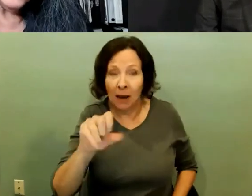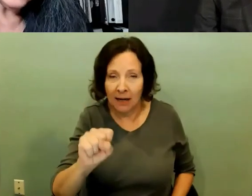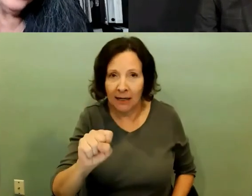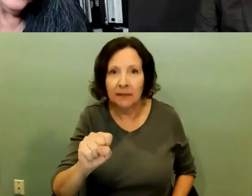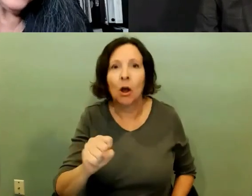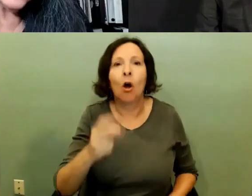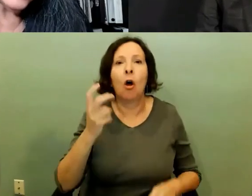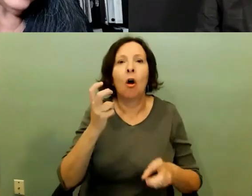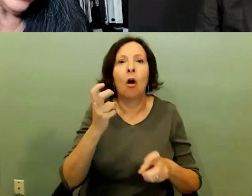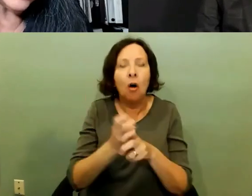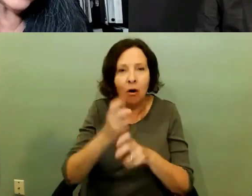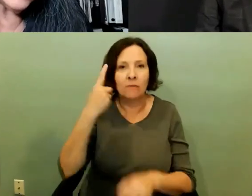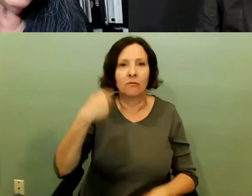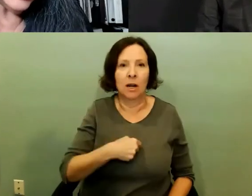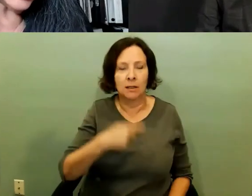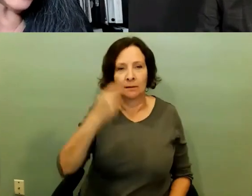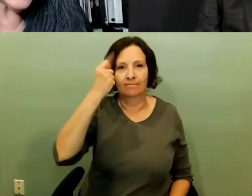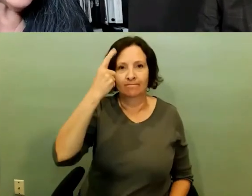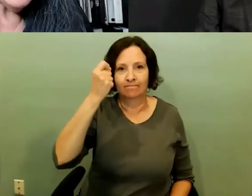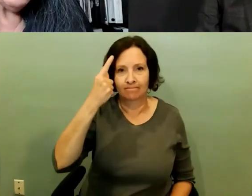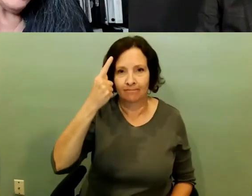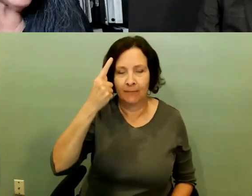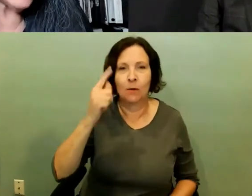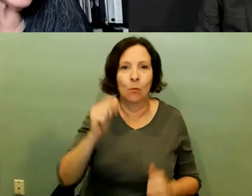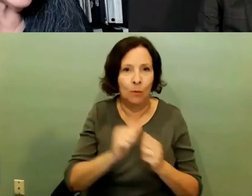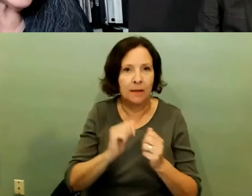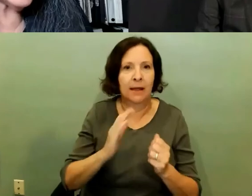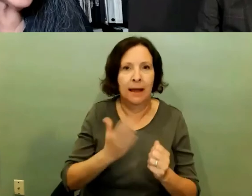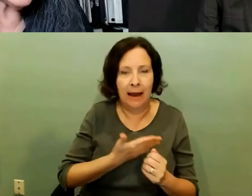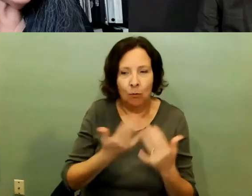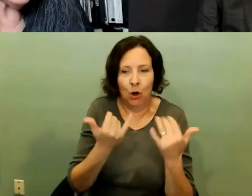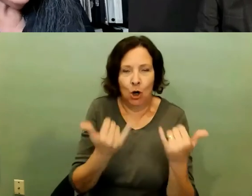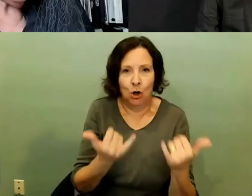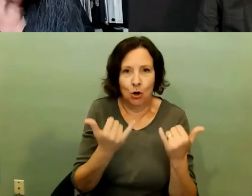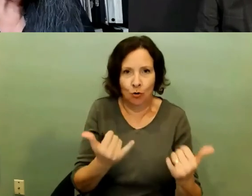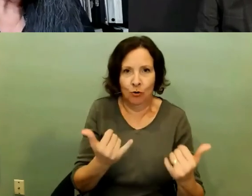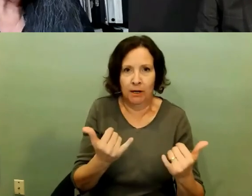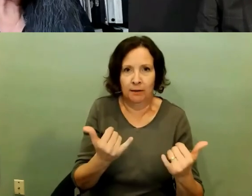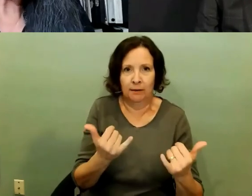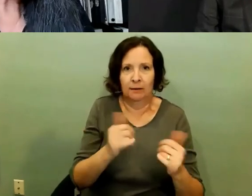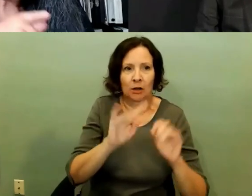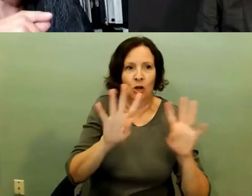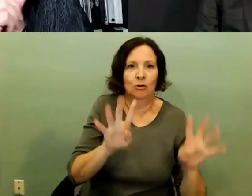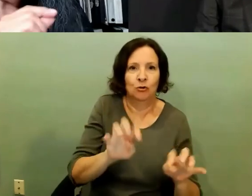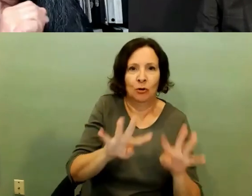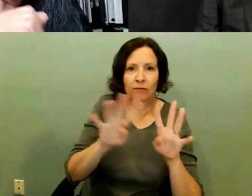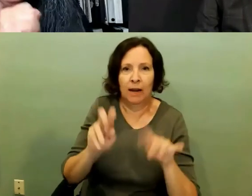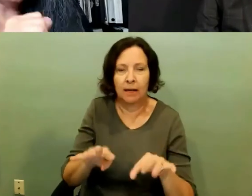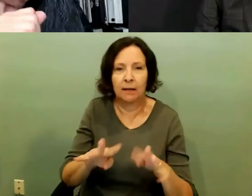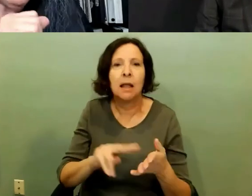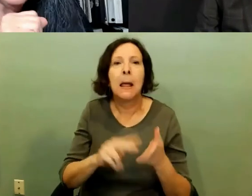current surveys and measures across institutions. It's so common that it's not reported.